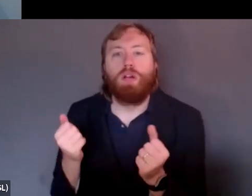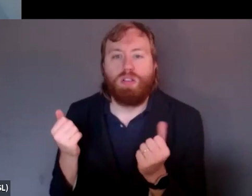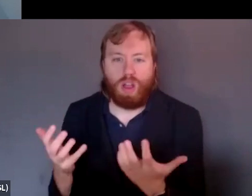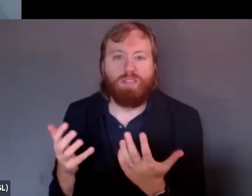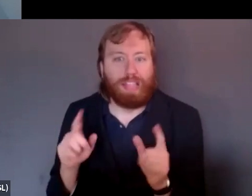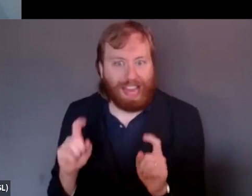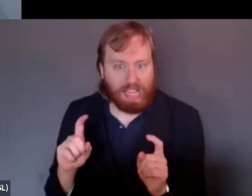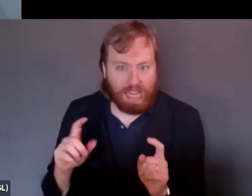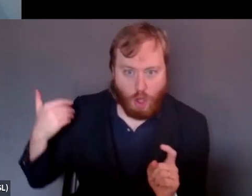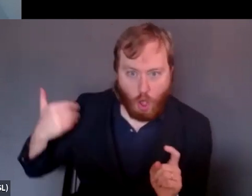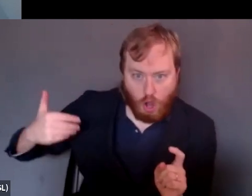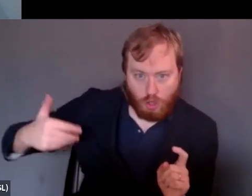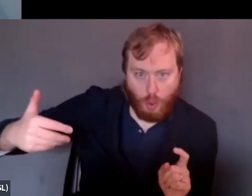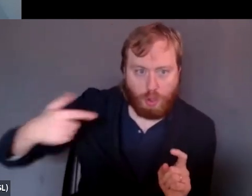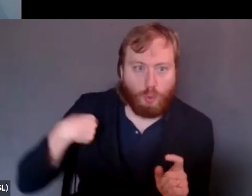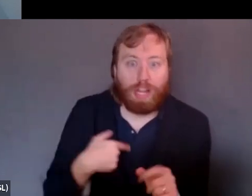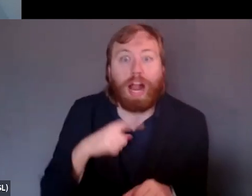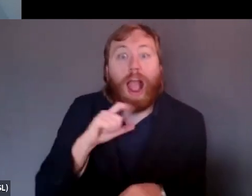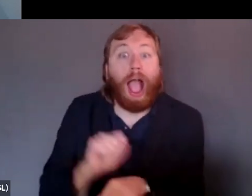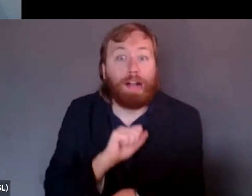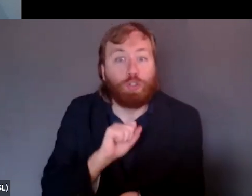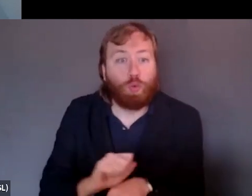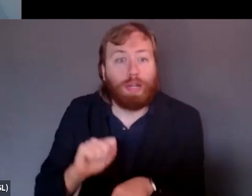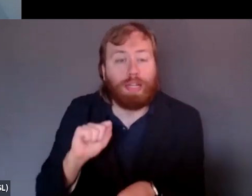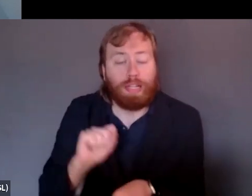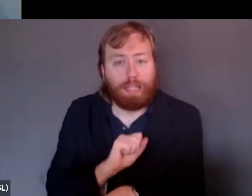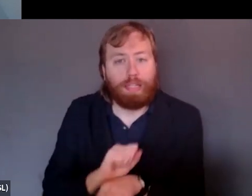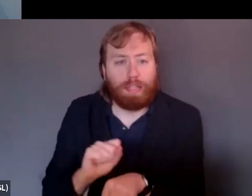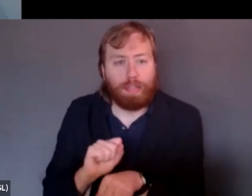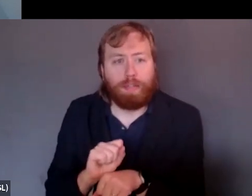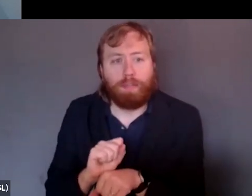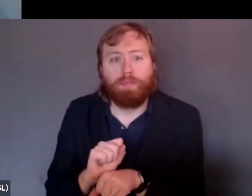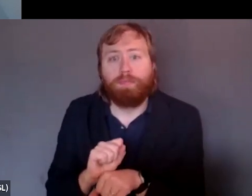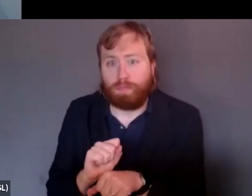we actually are dragging viewports in different browsers from all the way wide to very narrow,